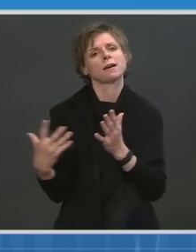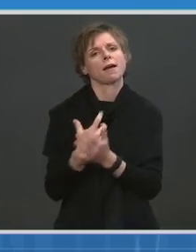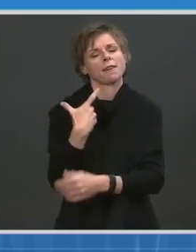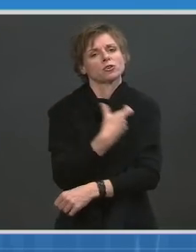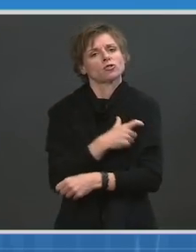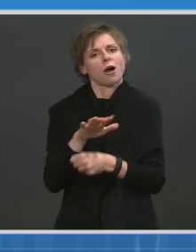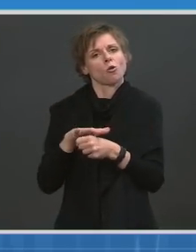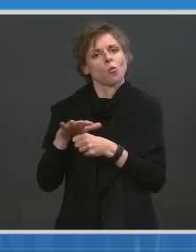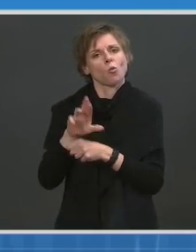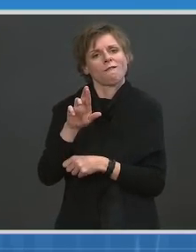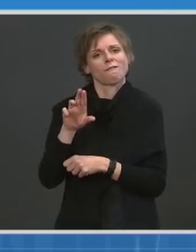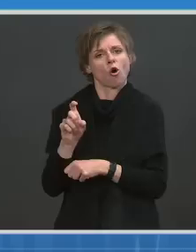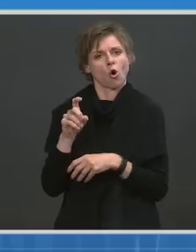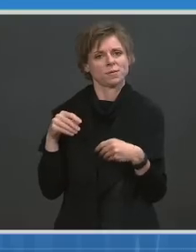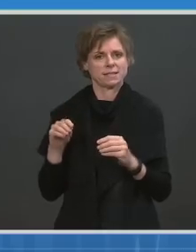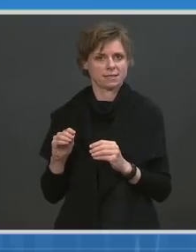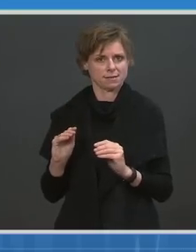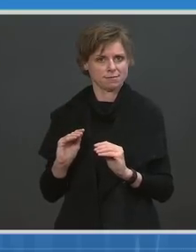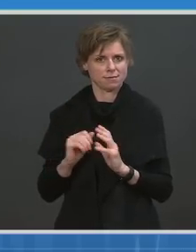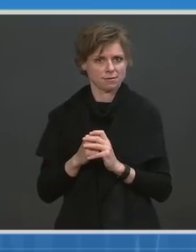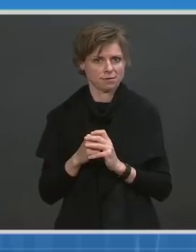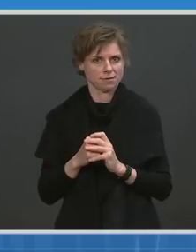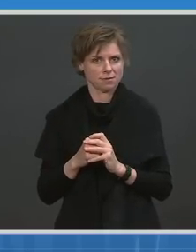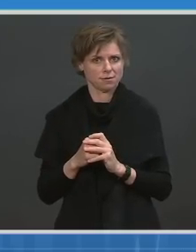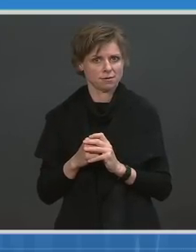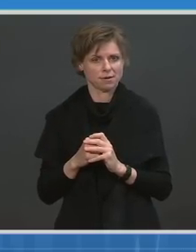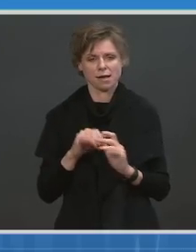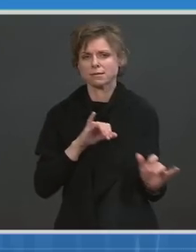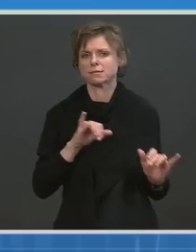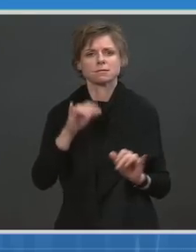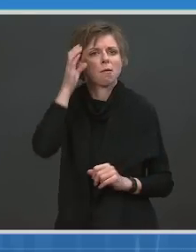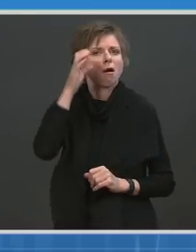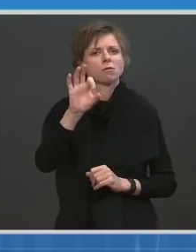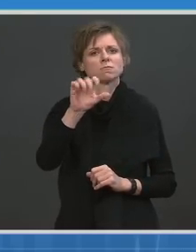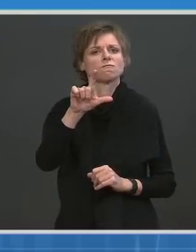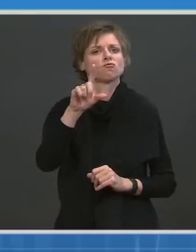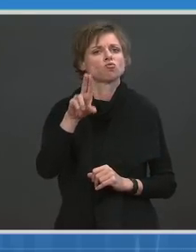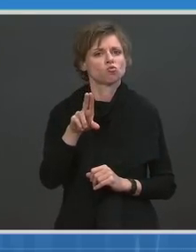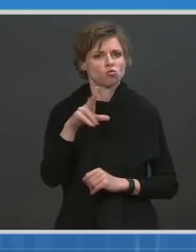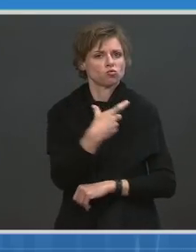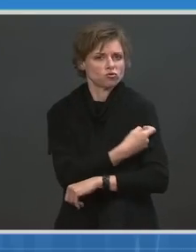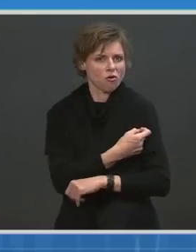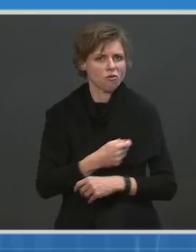the same way they get their flu shot. Last week, the President committed to doubling